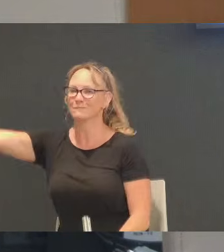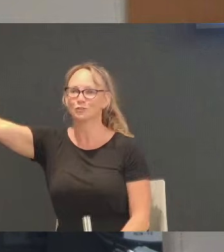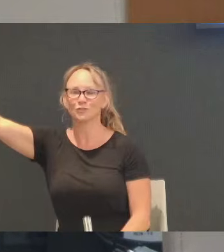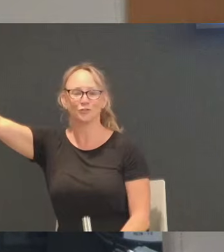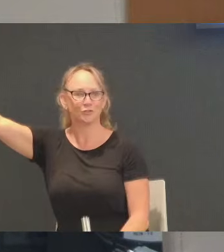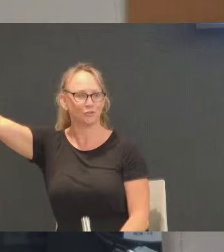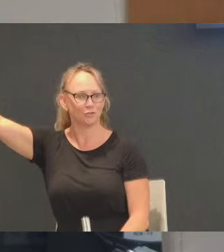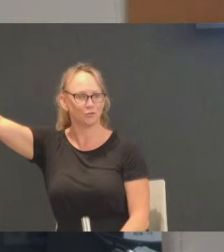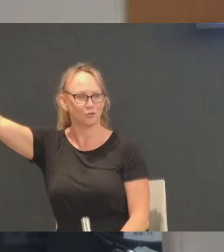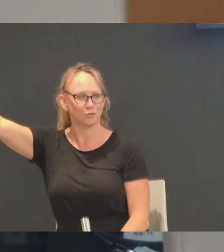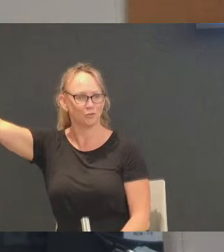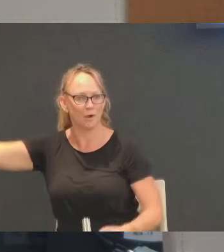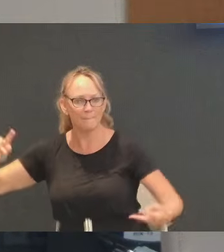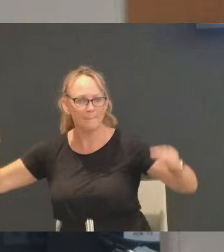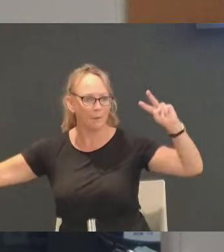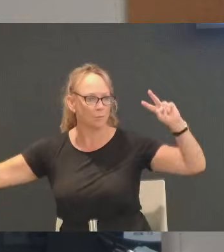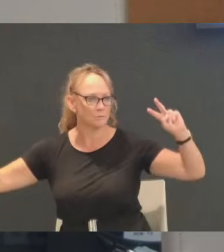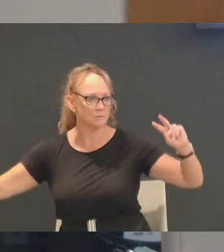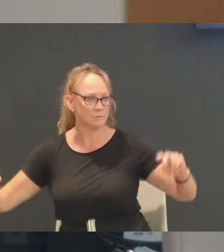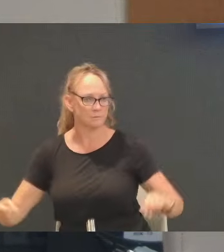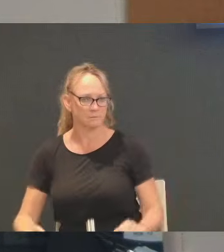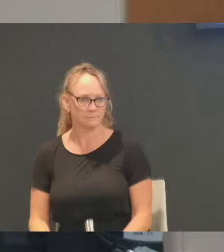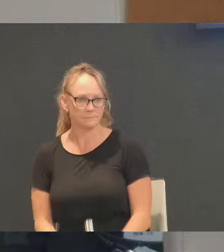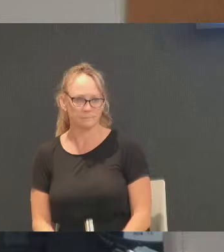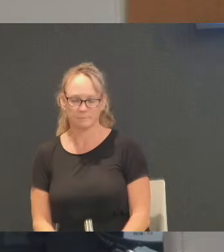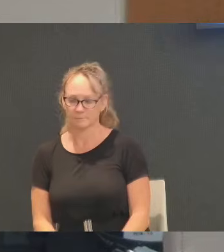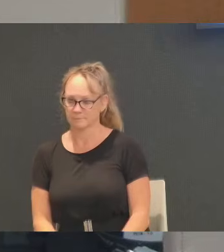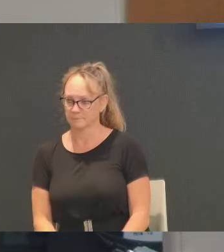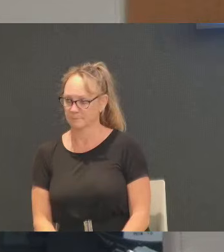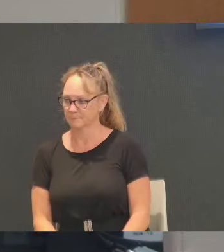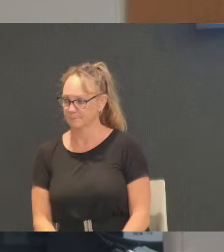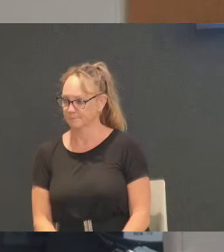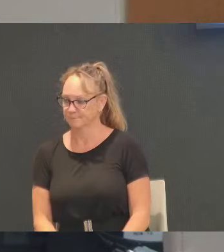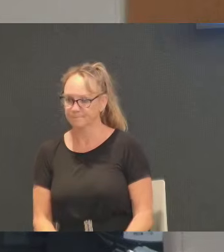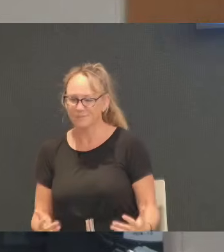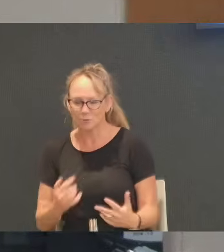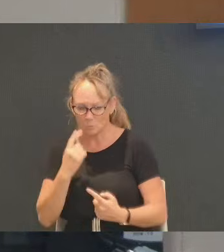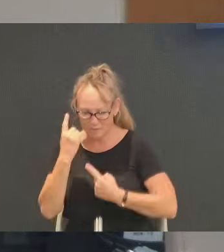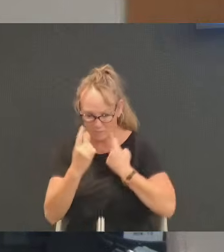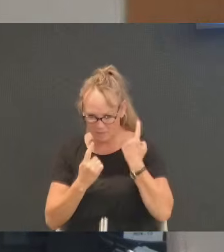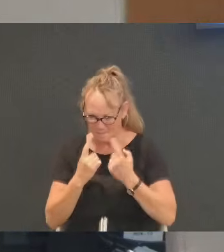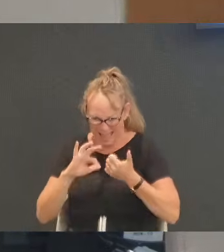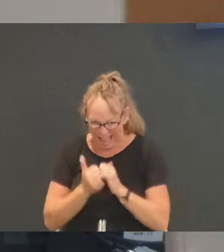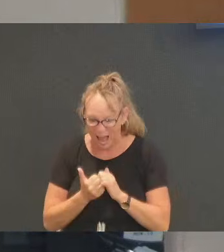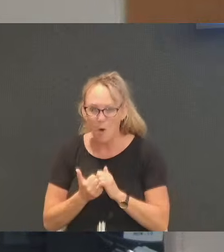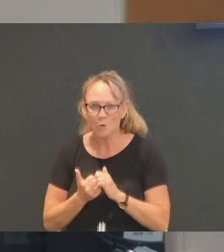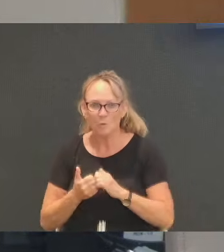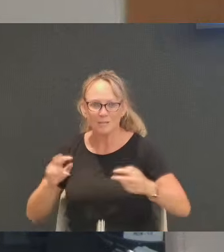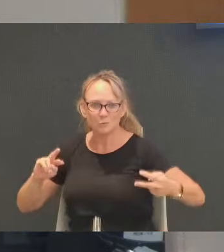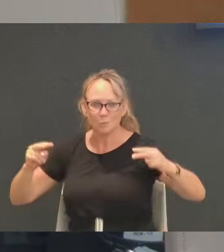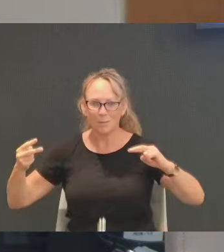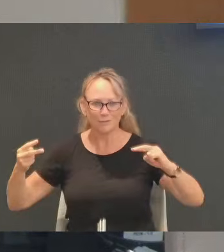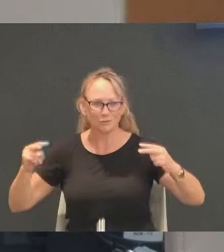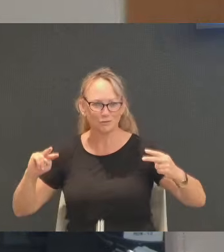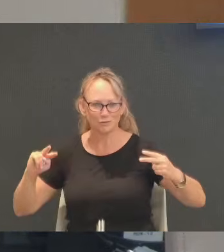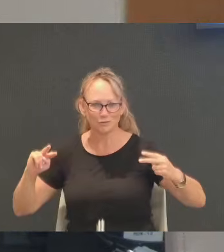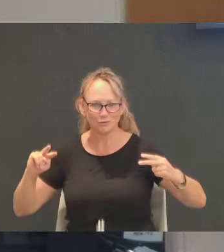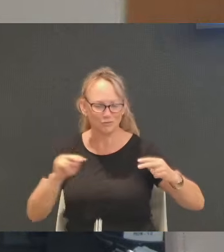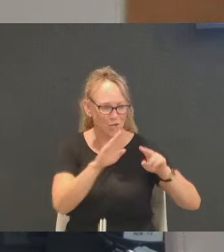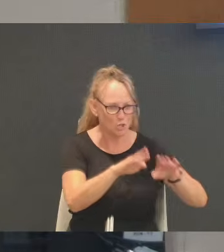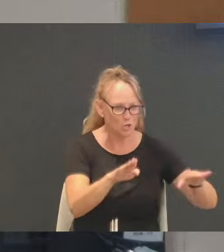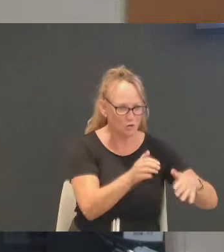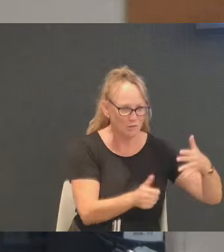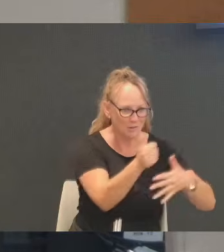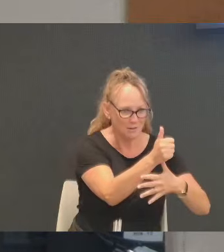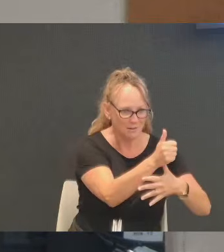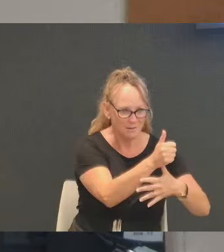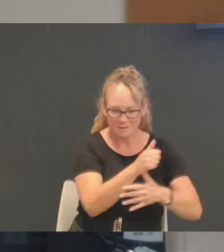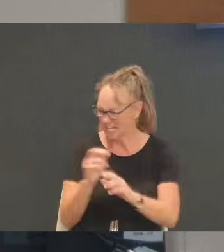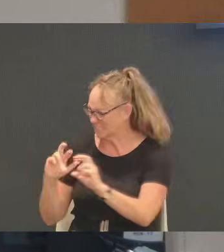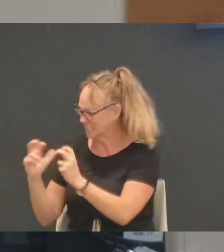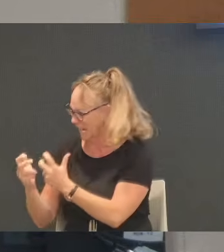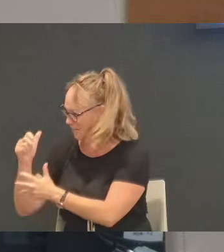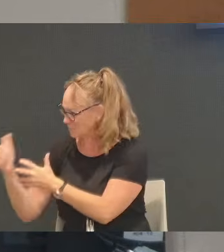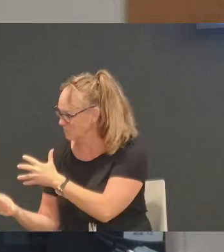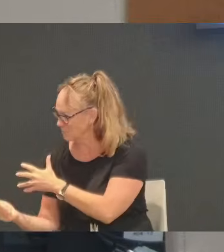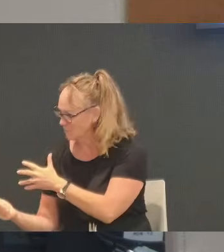That's backwards. So, we're looking at how do we switch those models. foster children funded with